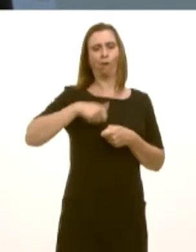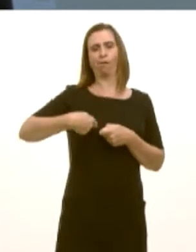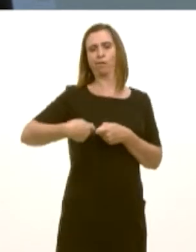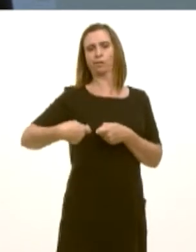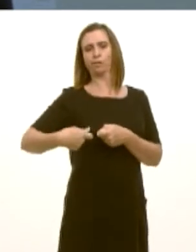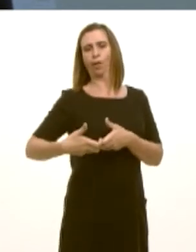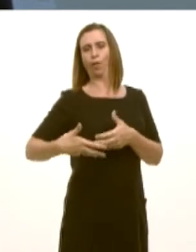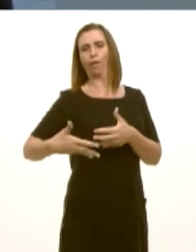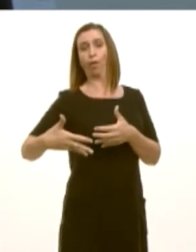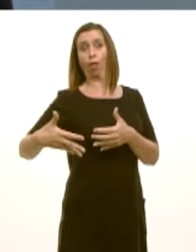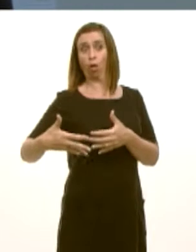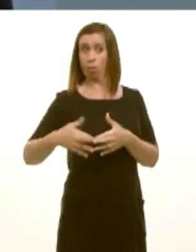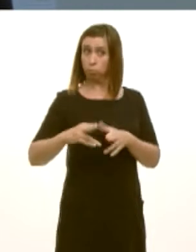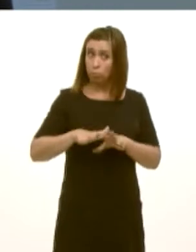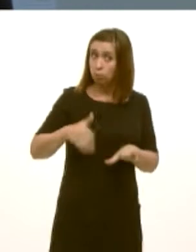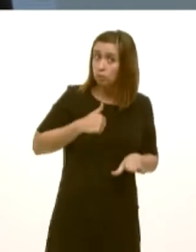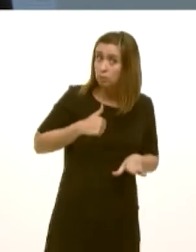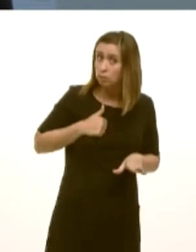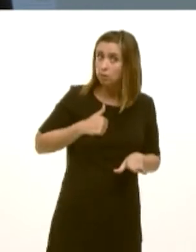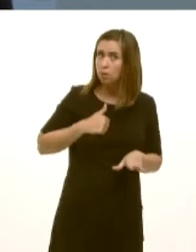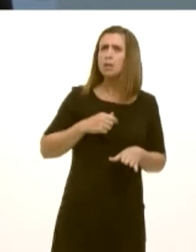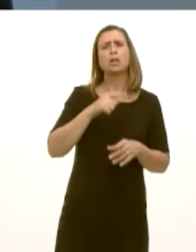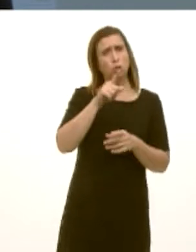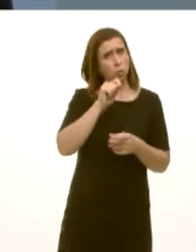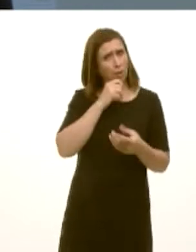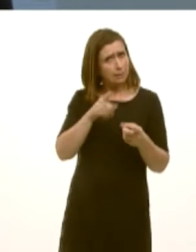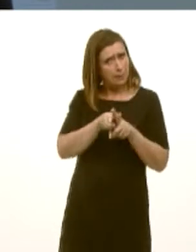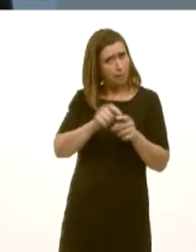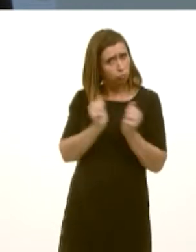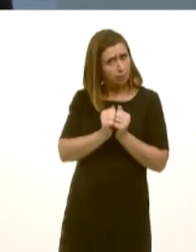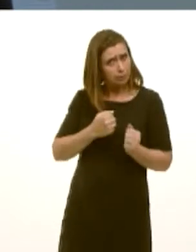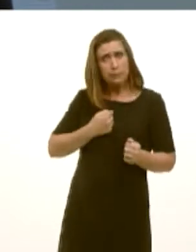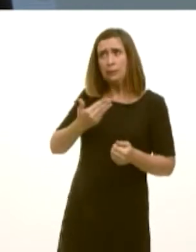Would you join me in imploring now that that report come forward for full public scrutiny